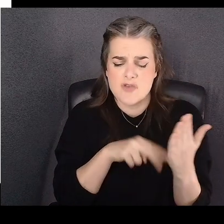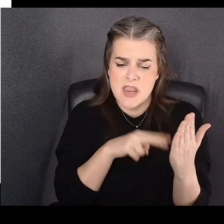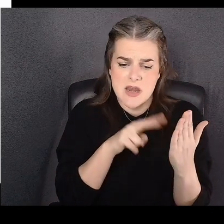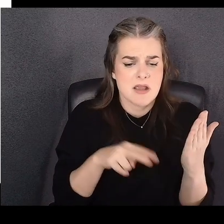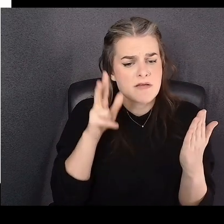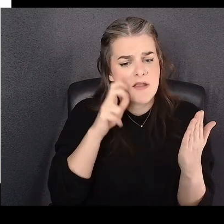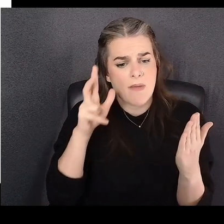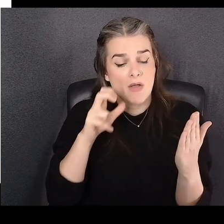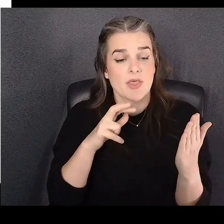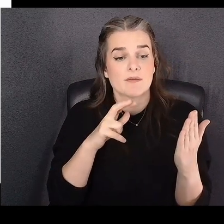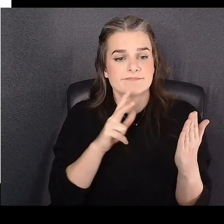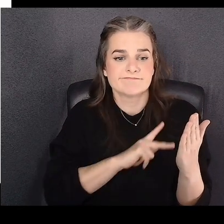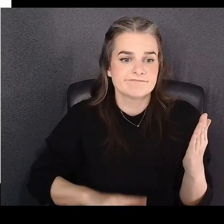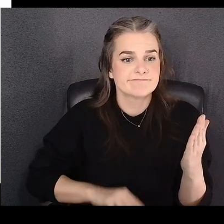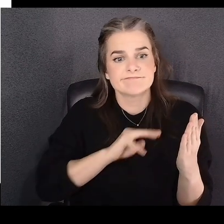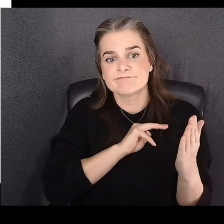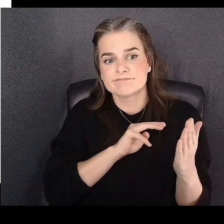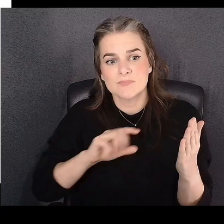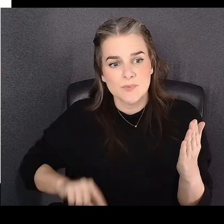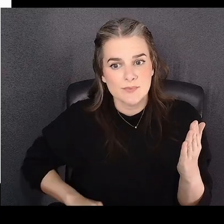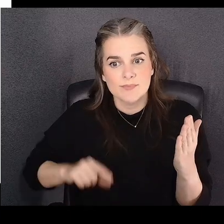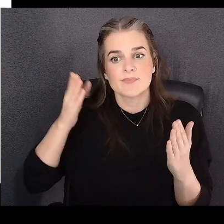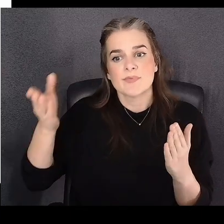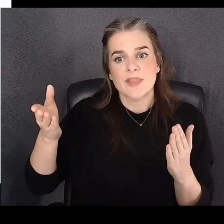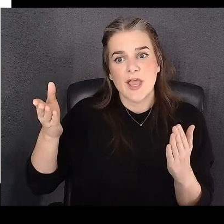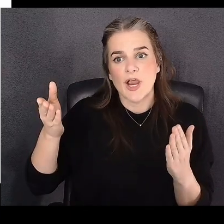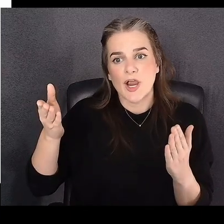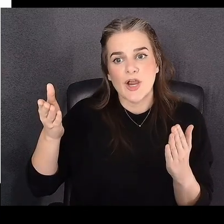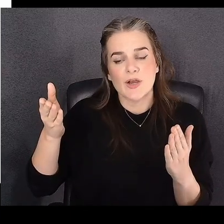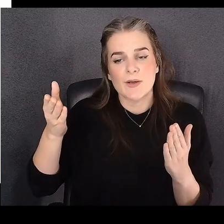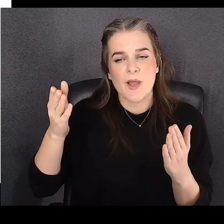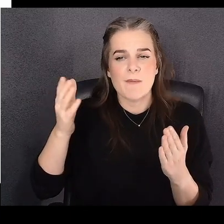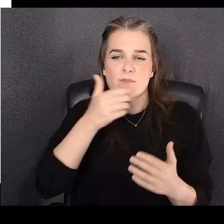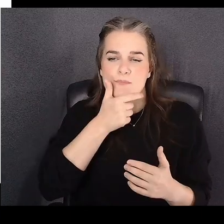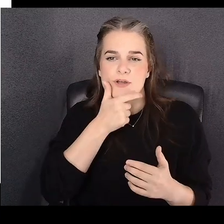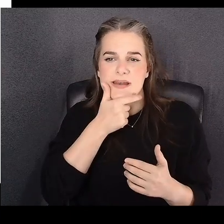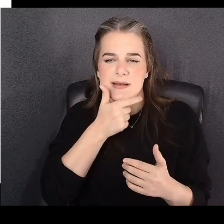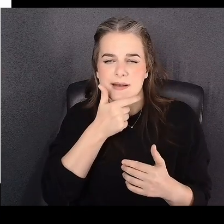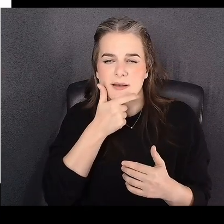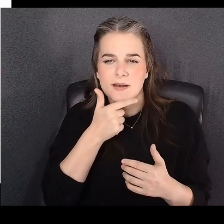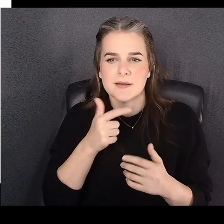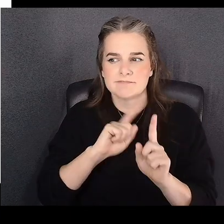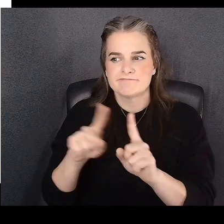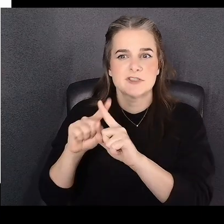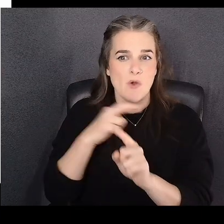in Britain, which is amazing. And she'd be like, what biographies can I read? What autobiographies? What stories?